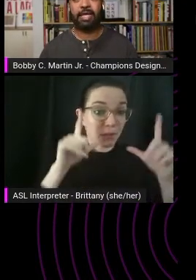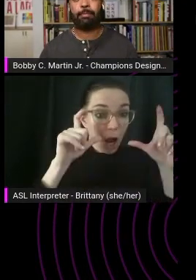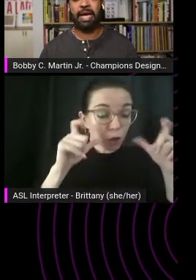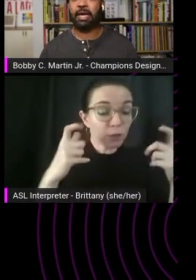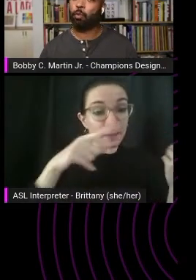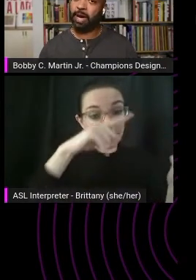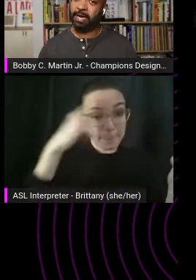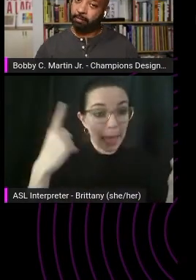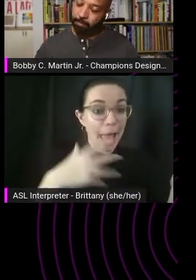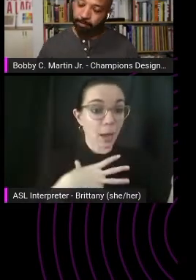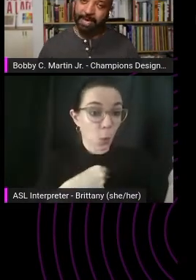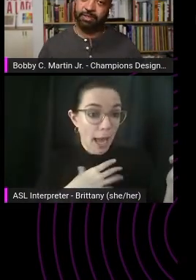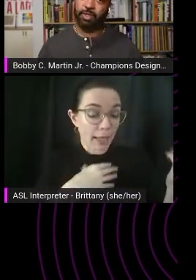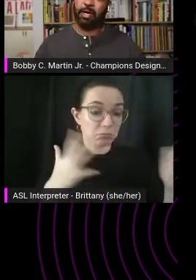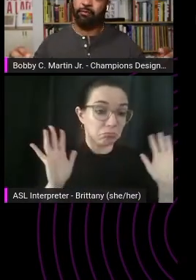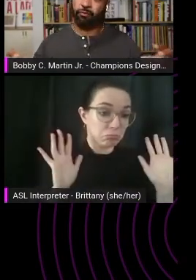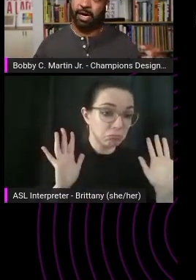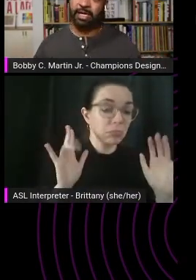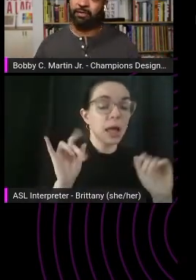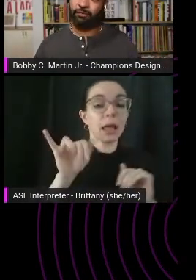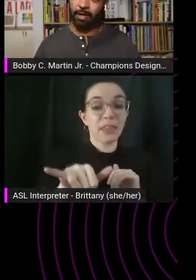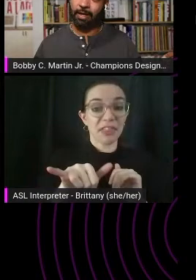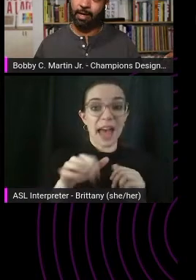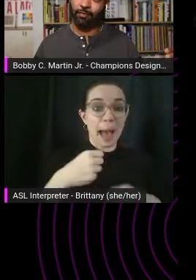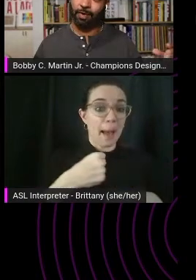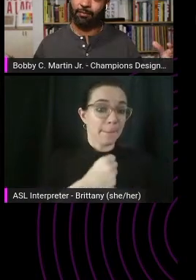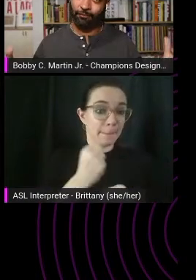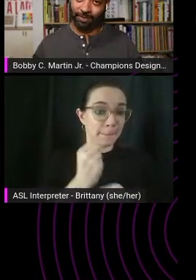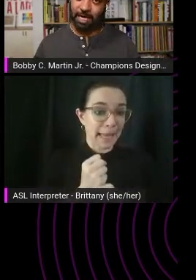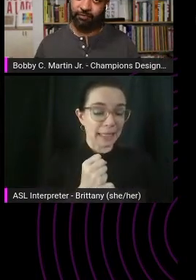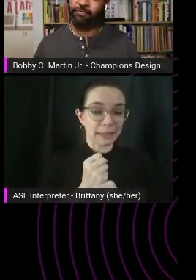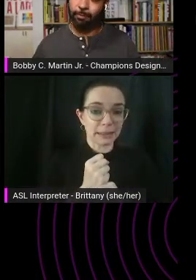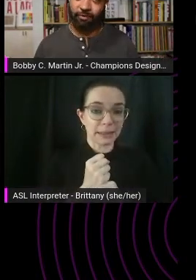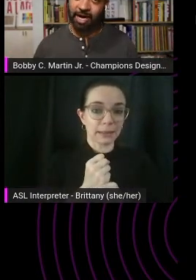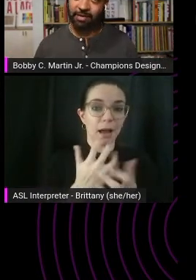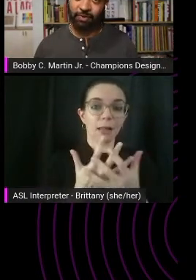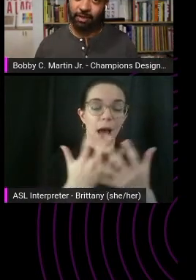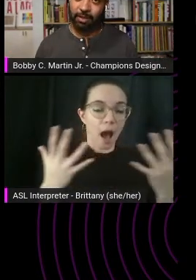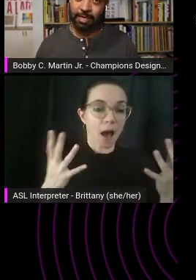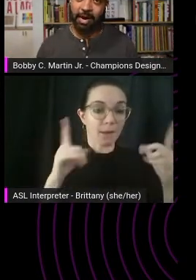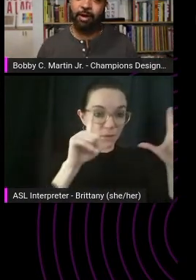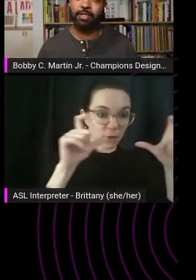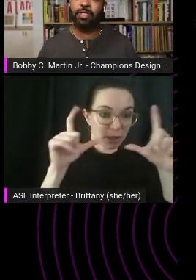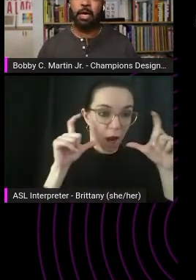And that black and white makes a variety of photography from a variety of different areas